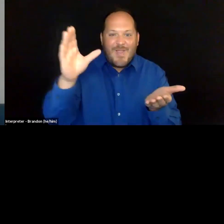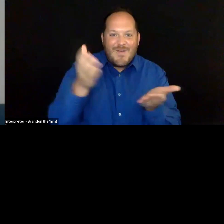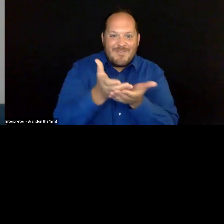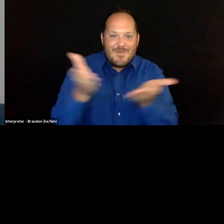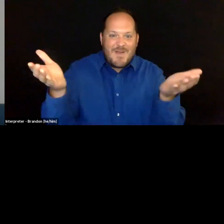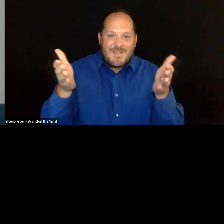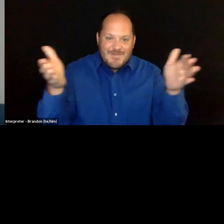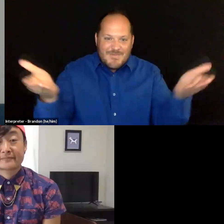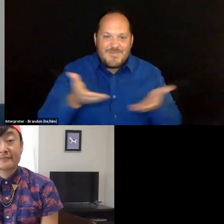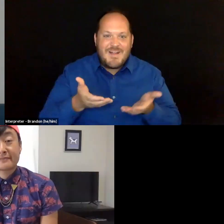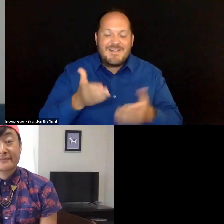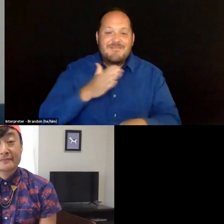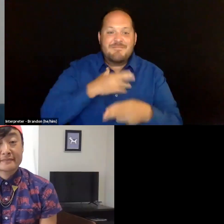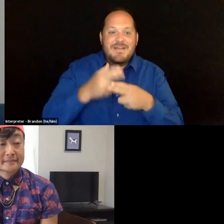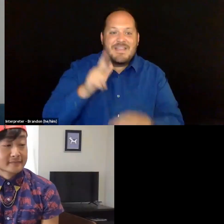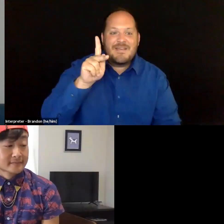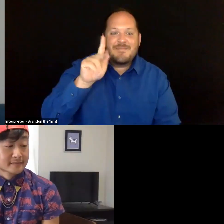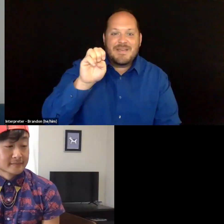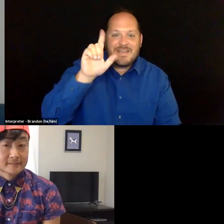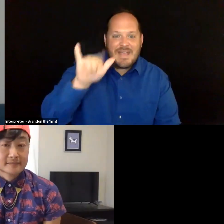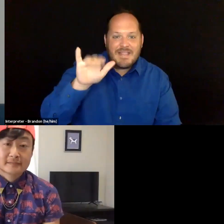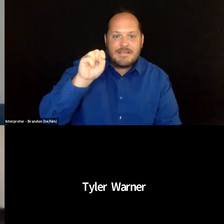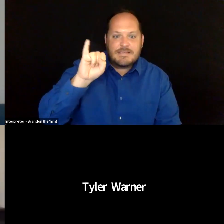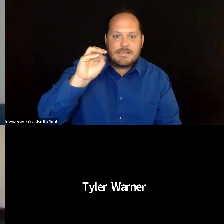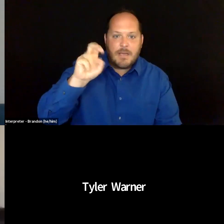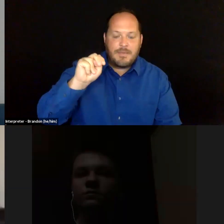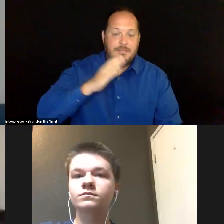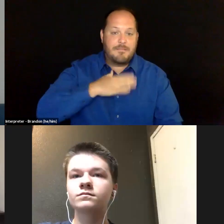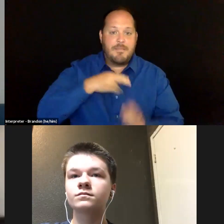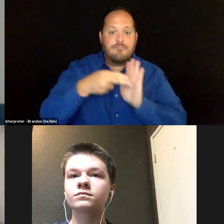If you prefer to have the interpreter's window large and